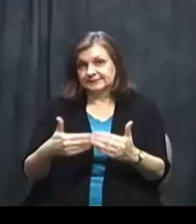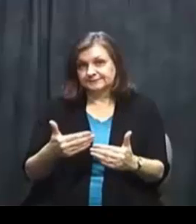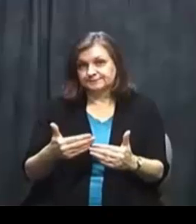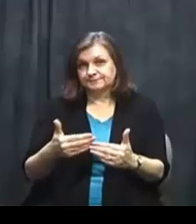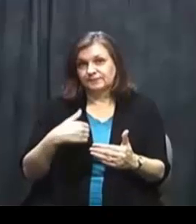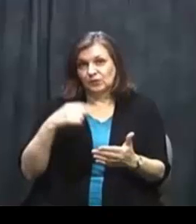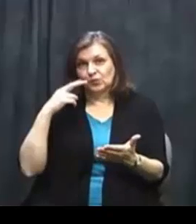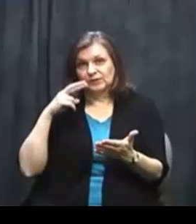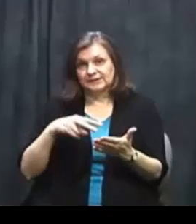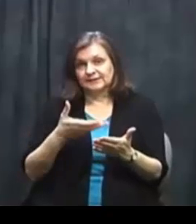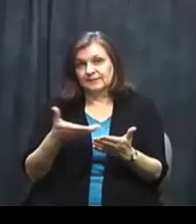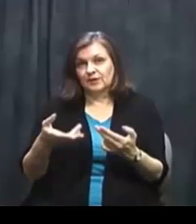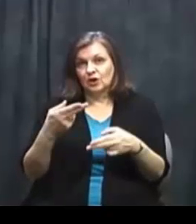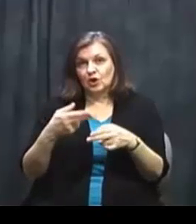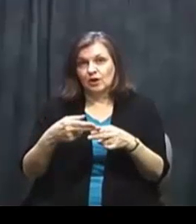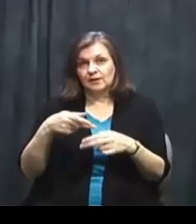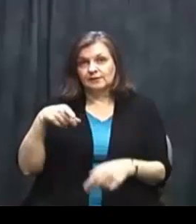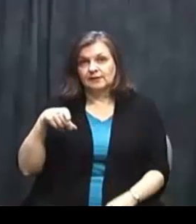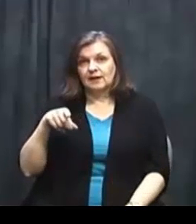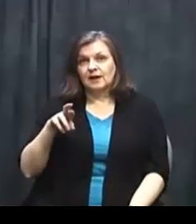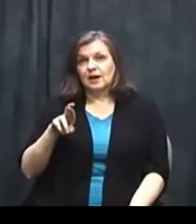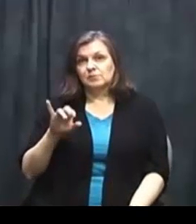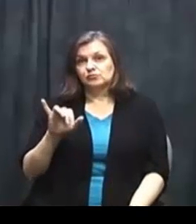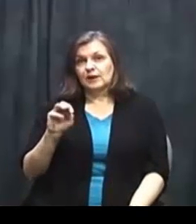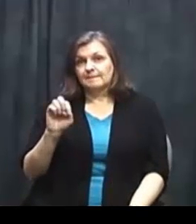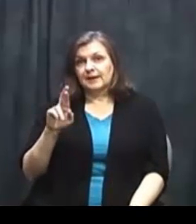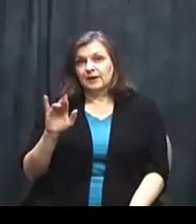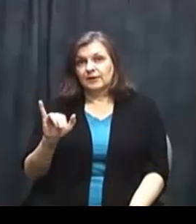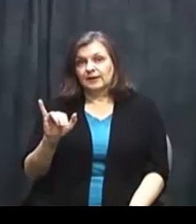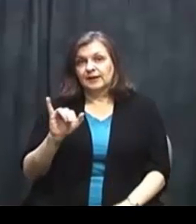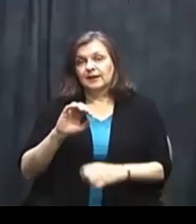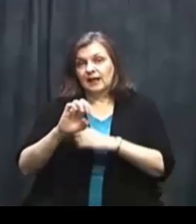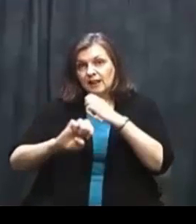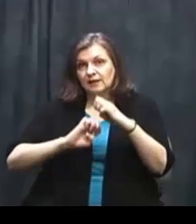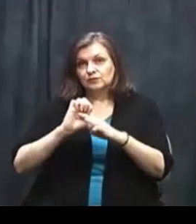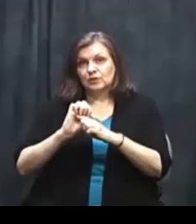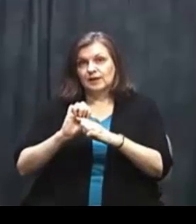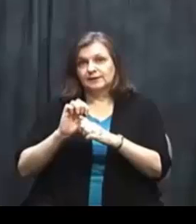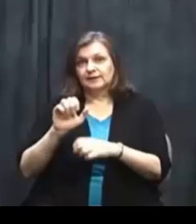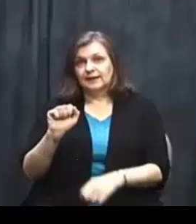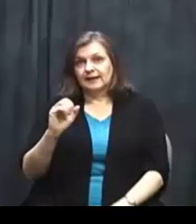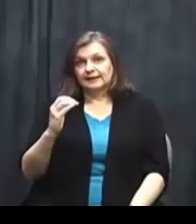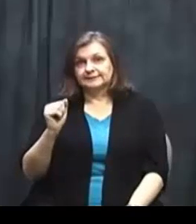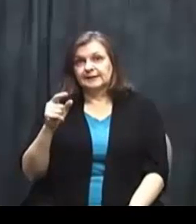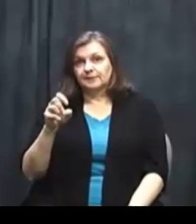what we see is something called a primary electron acceptor